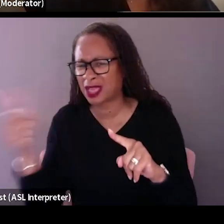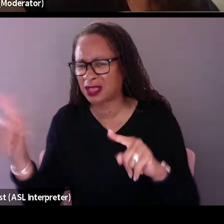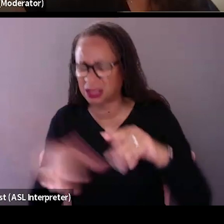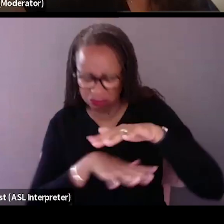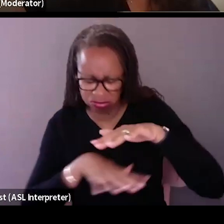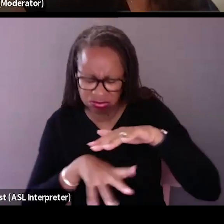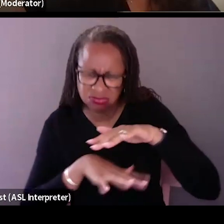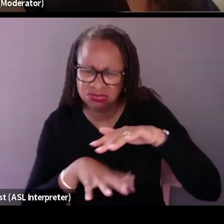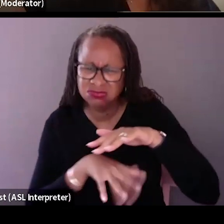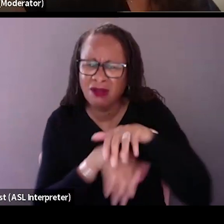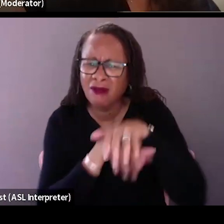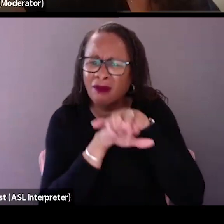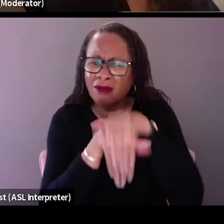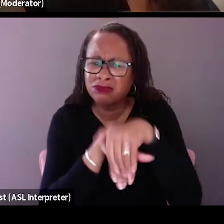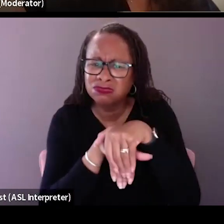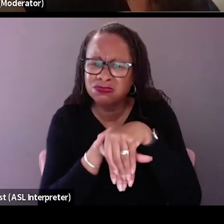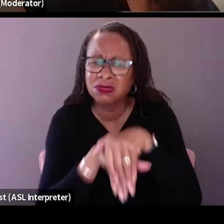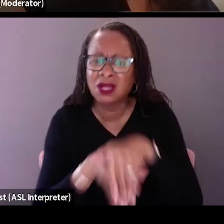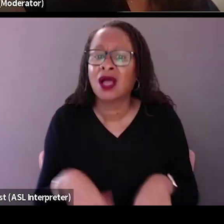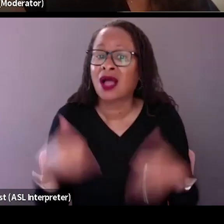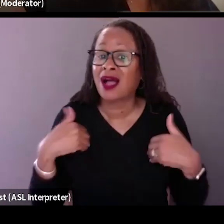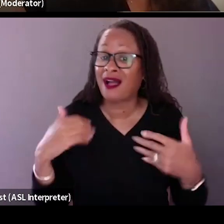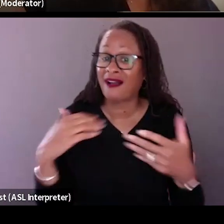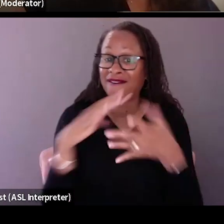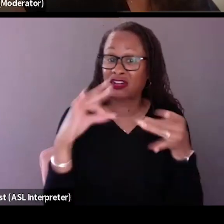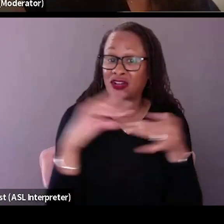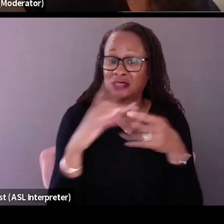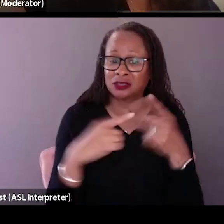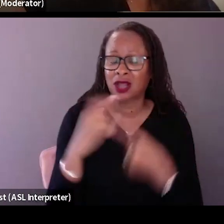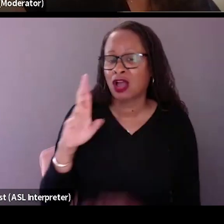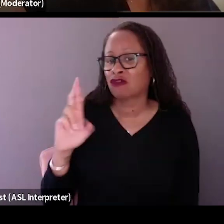They're having conversations about Ronnie Crosby the lawyer.